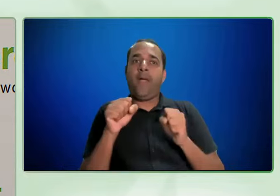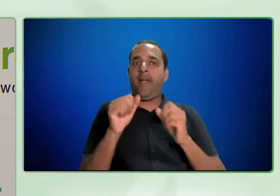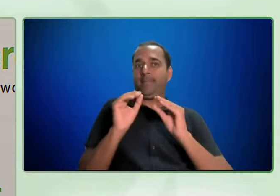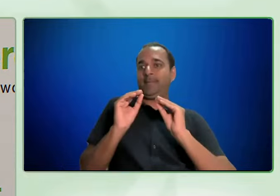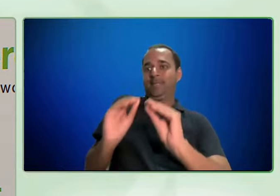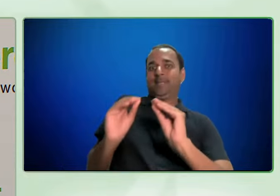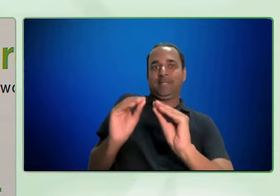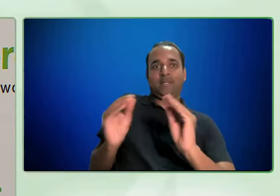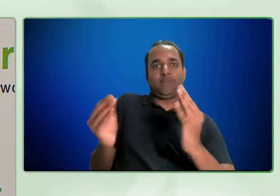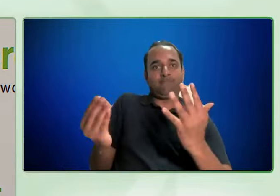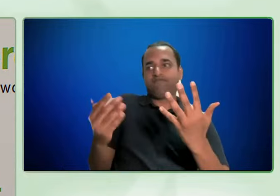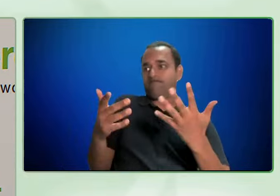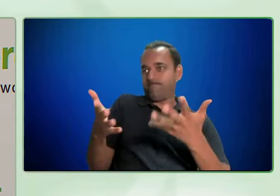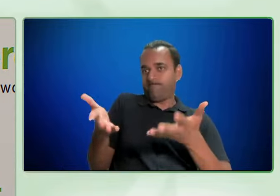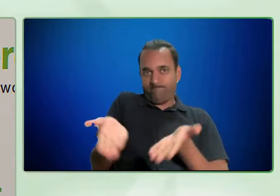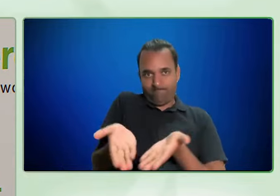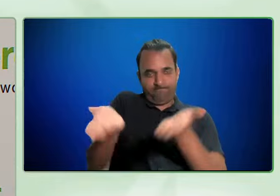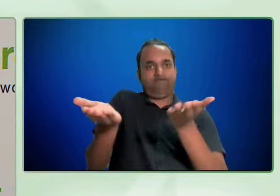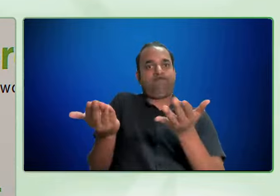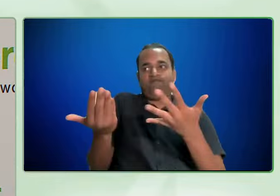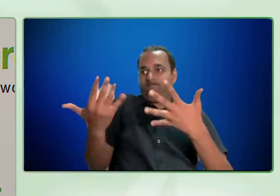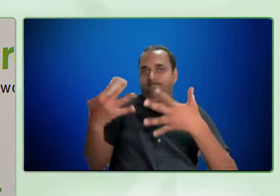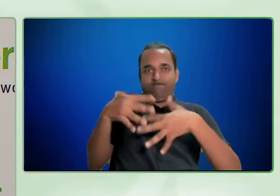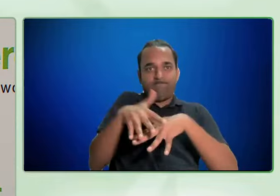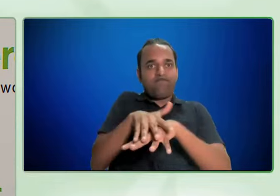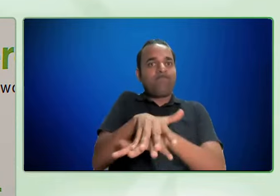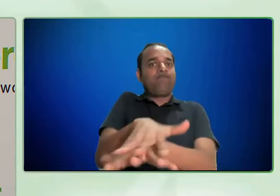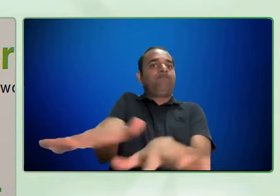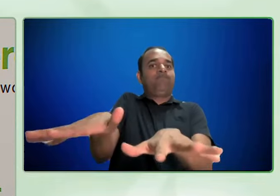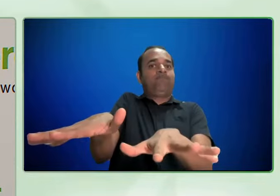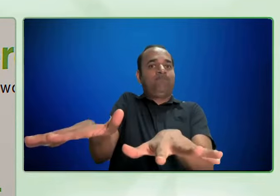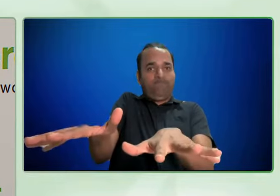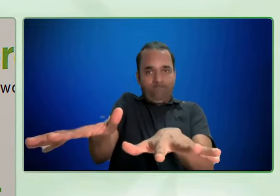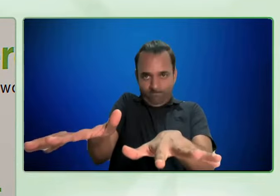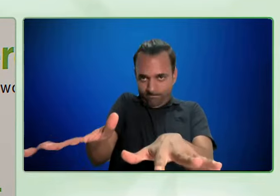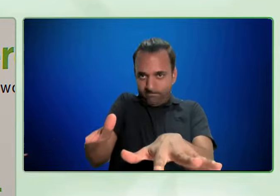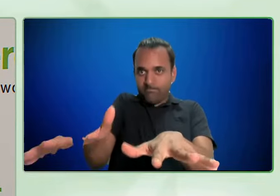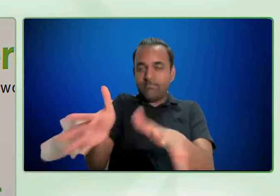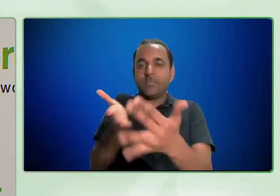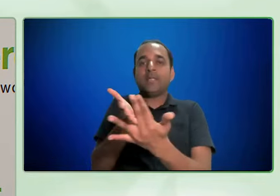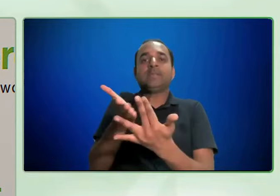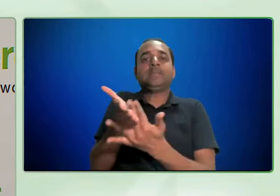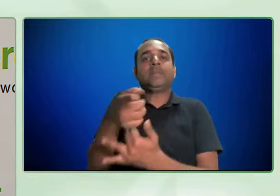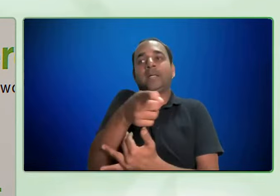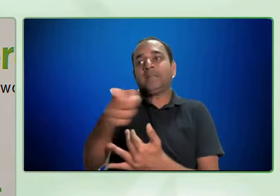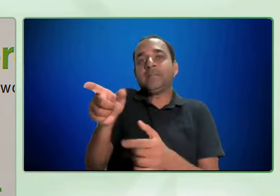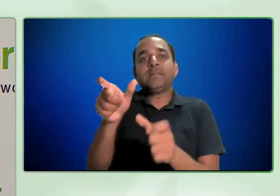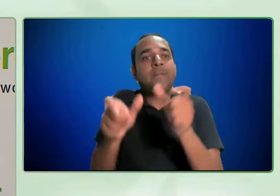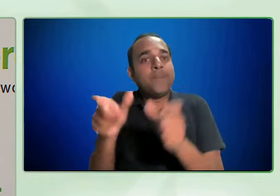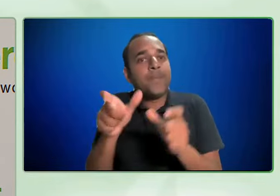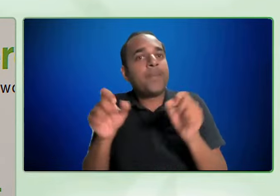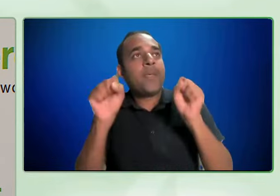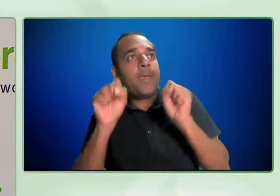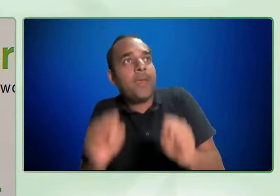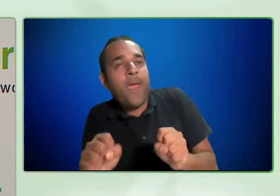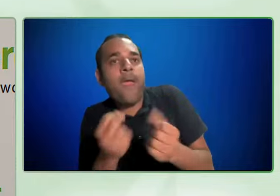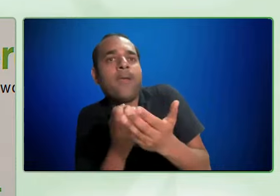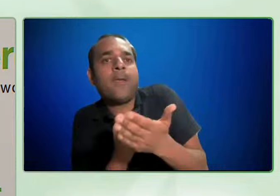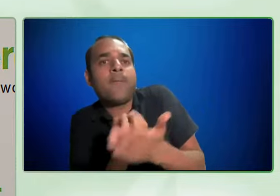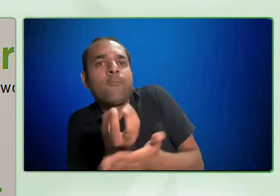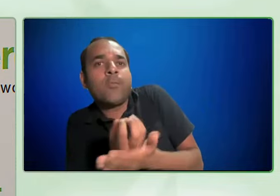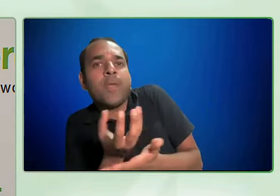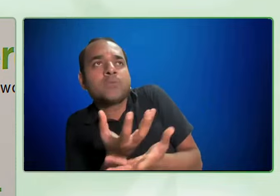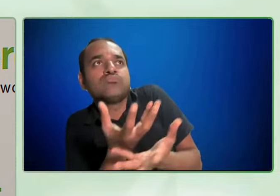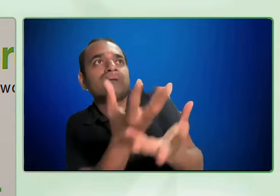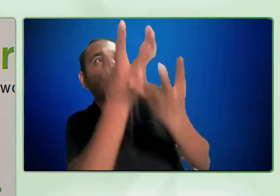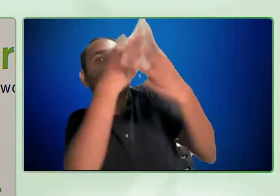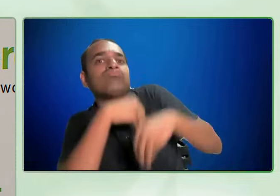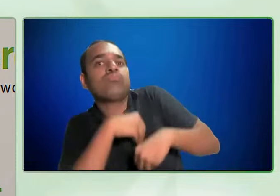you can get an emergency number by dialling with a touch